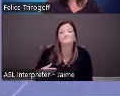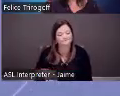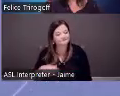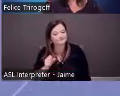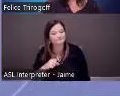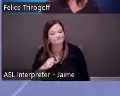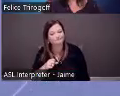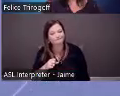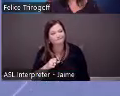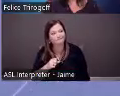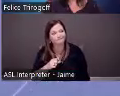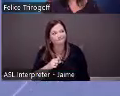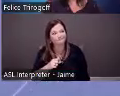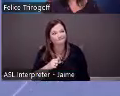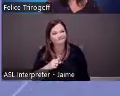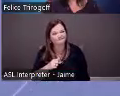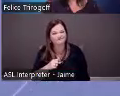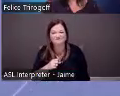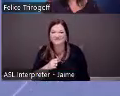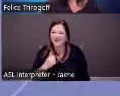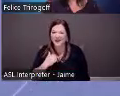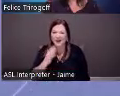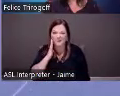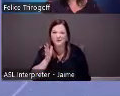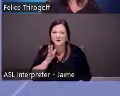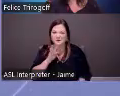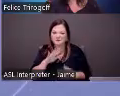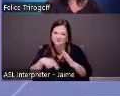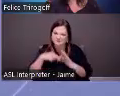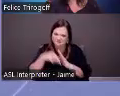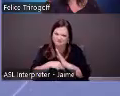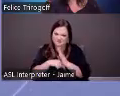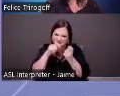to go the nitty-gritty of just like taking it and adapting it